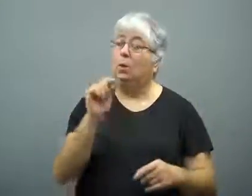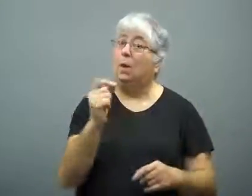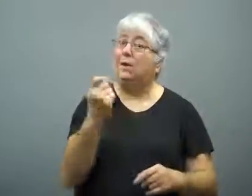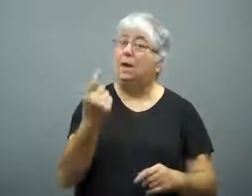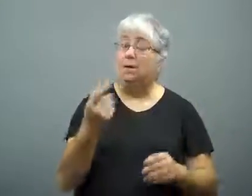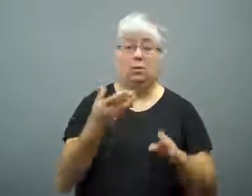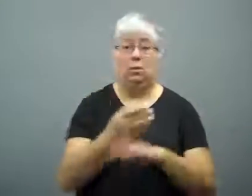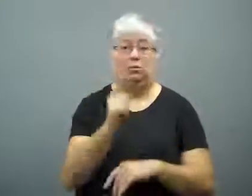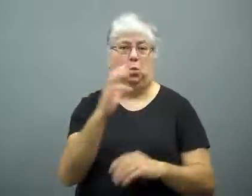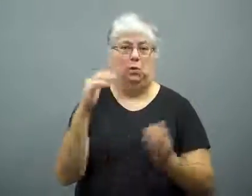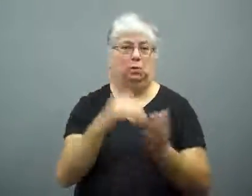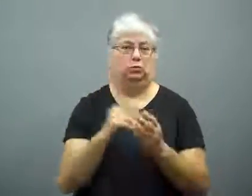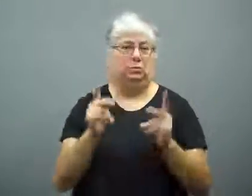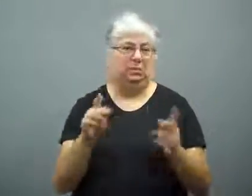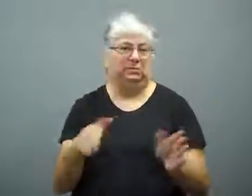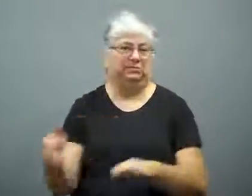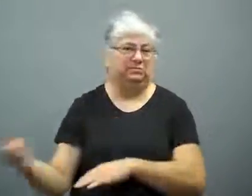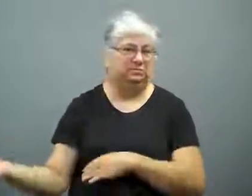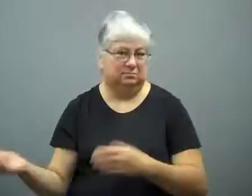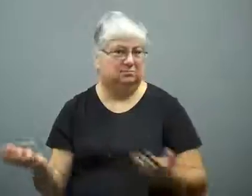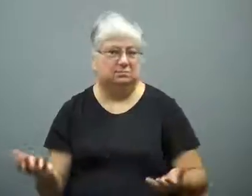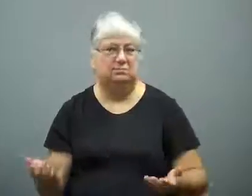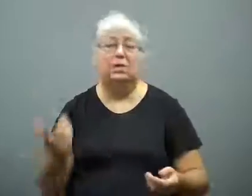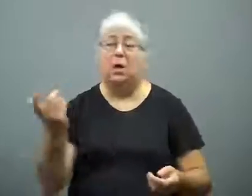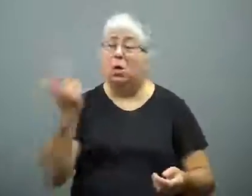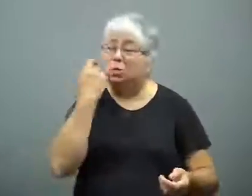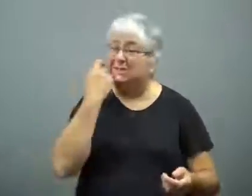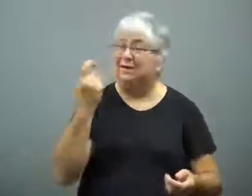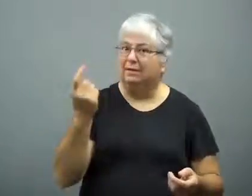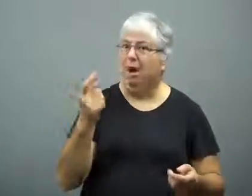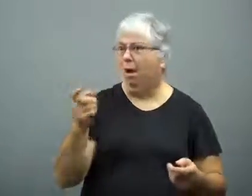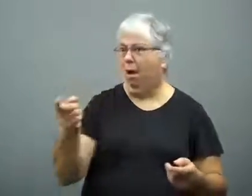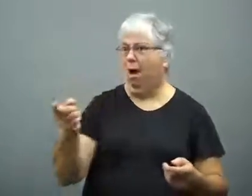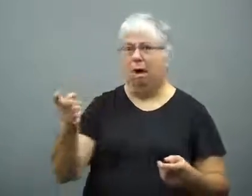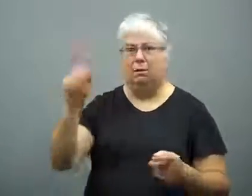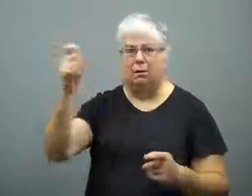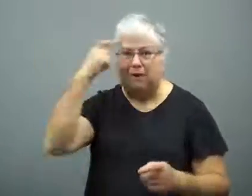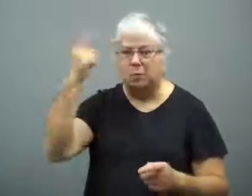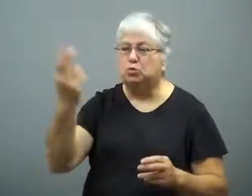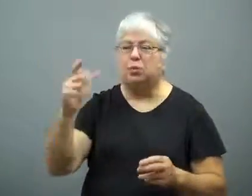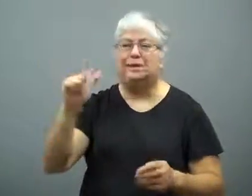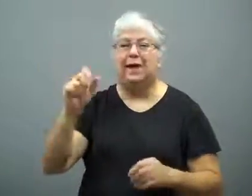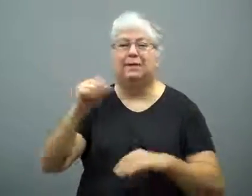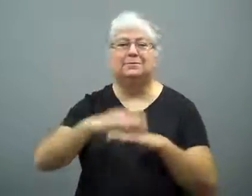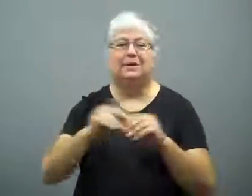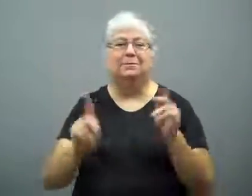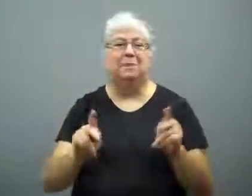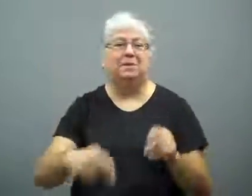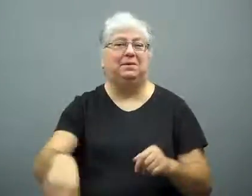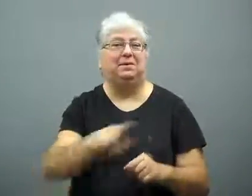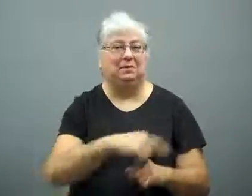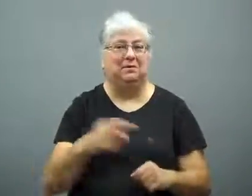Since 2011, over 100,000 people have been killed. Recently, the government was accused of using chemical weapons on its people.